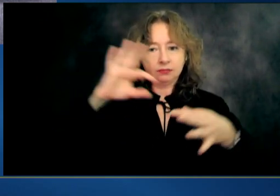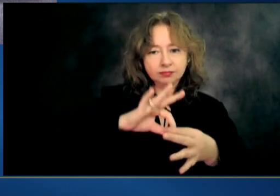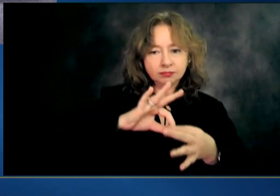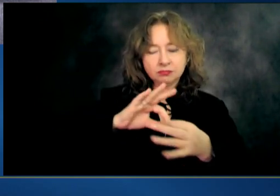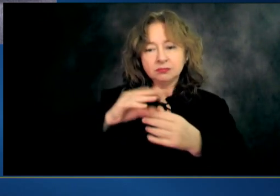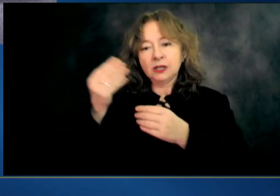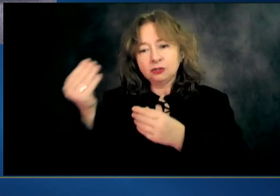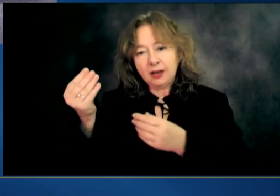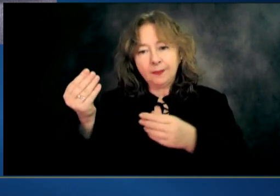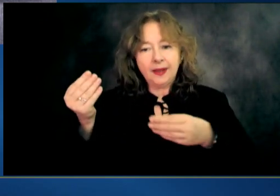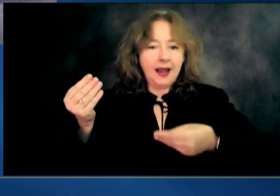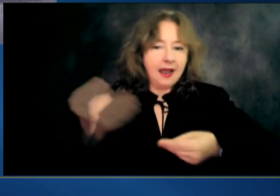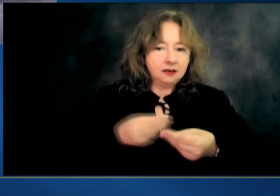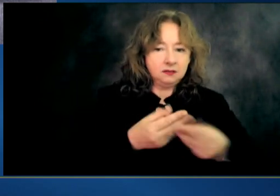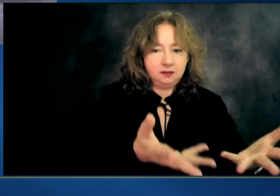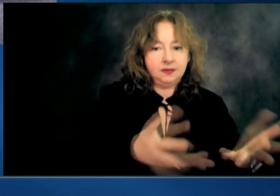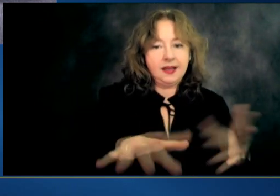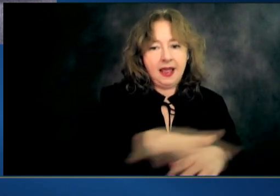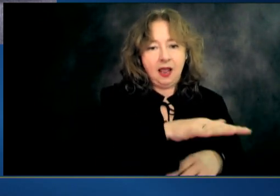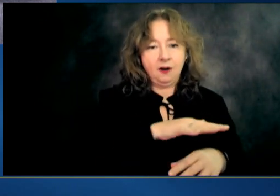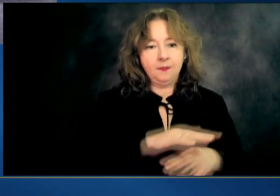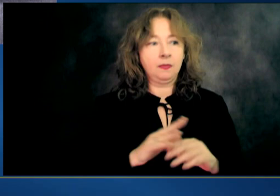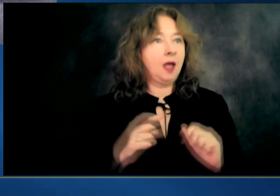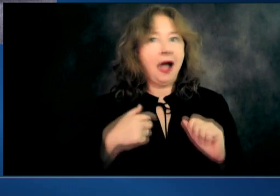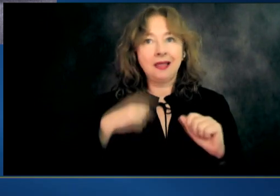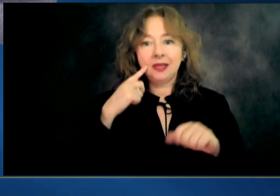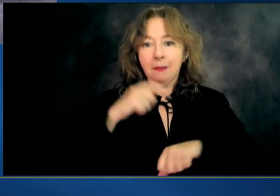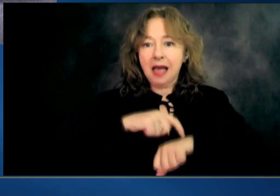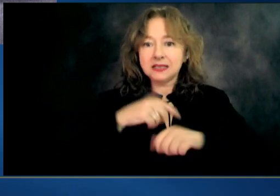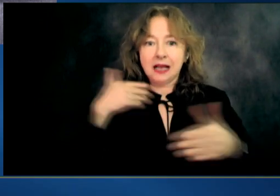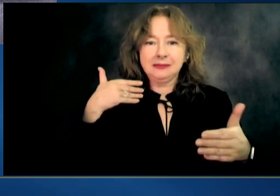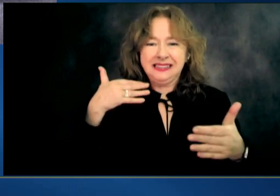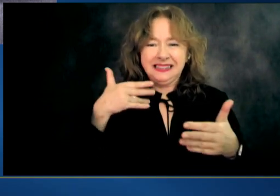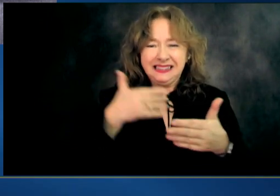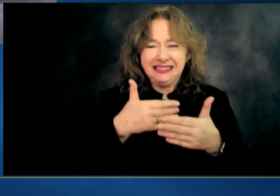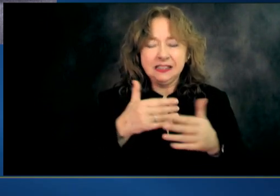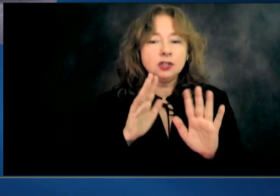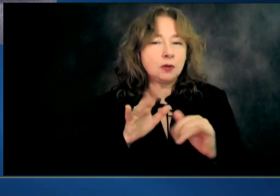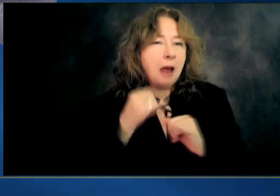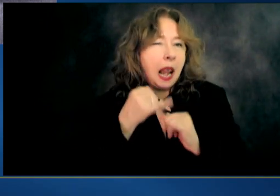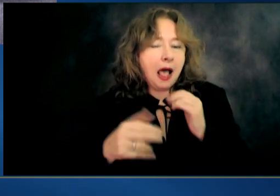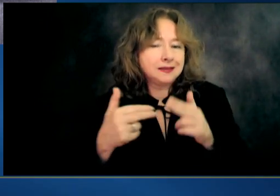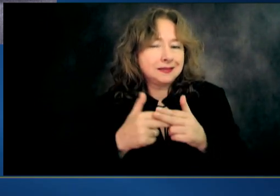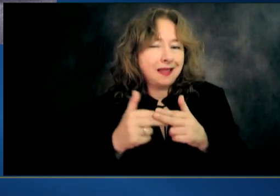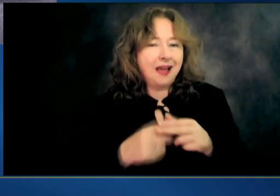Now, I think I'm getting close to time, and my last slide, I wanted to dedicate